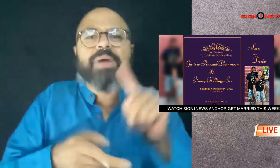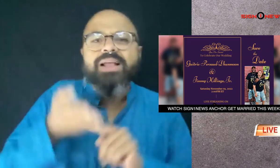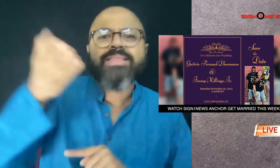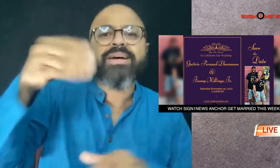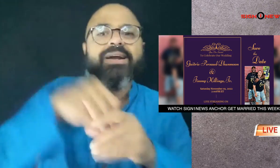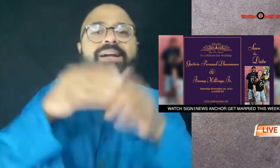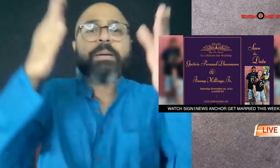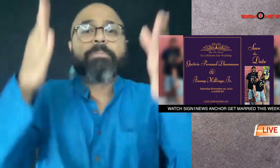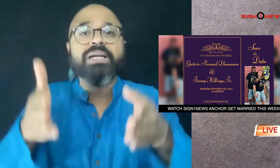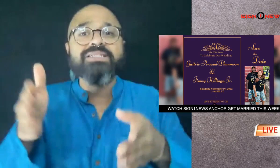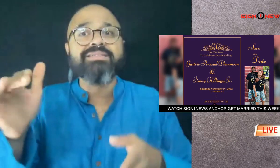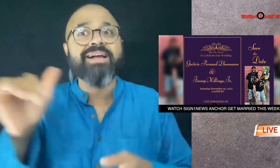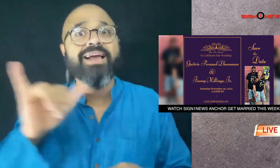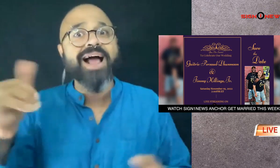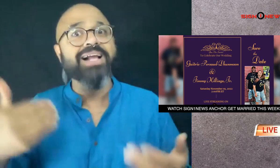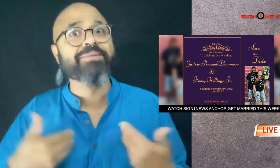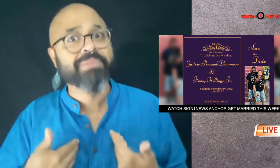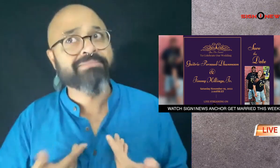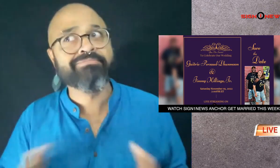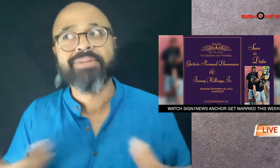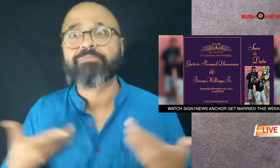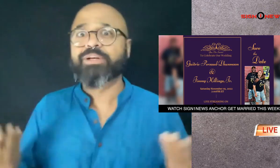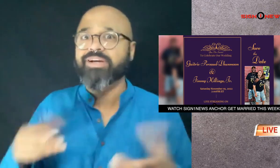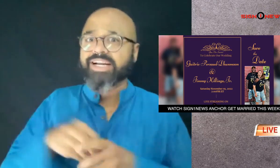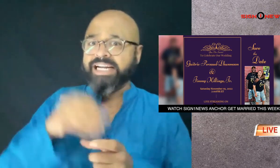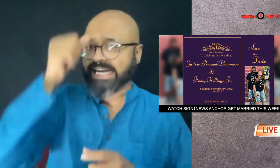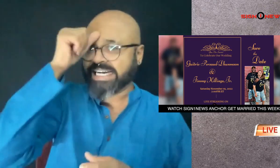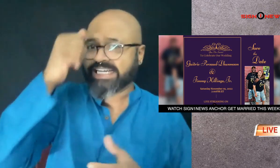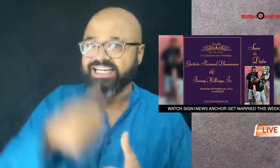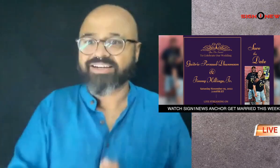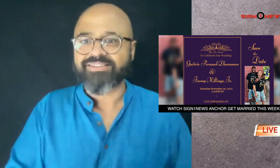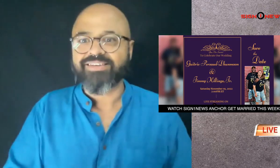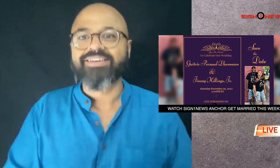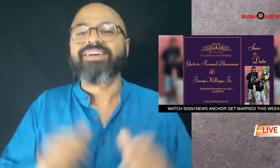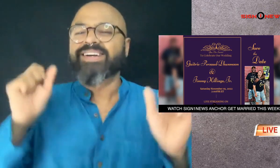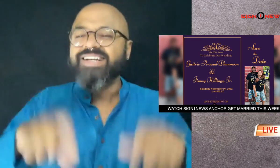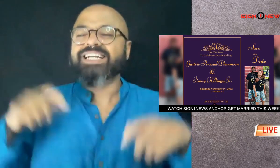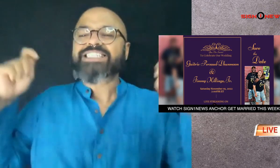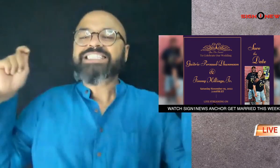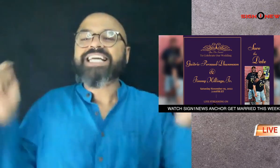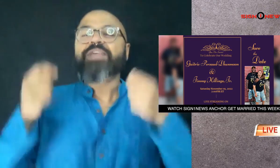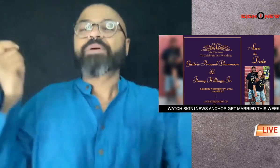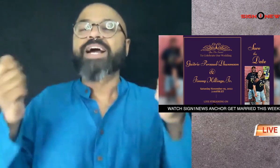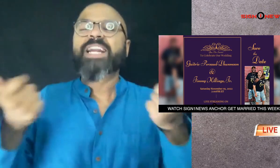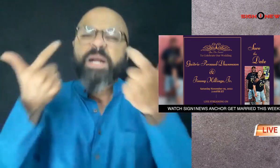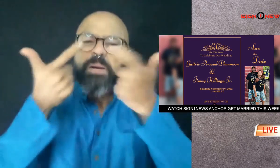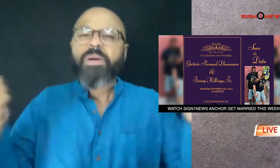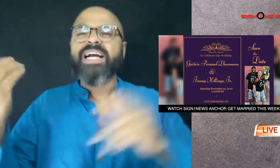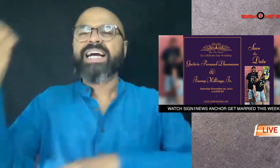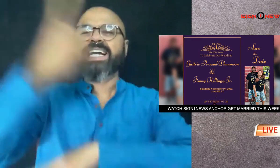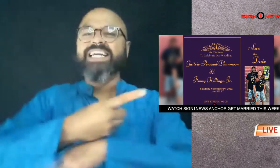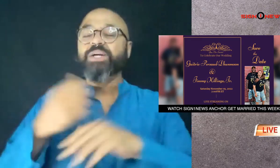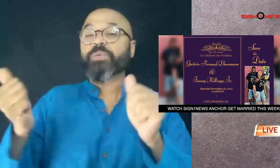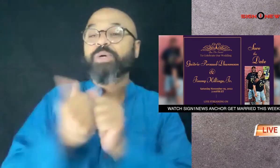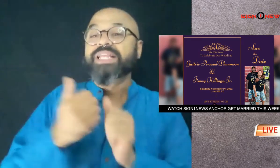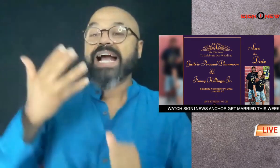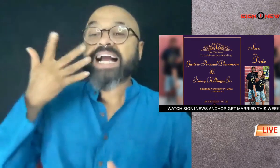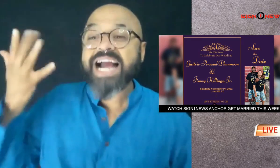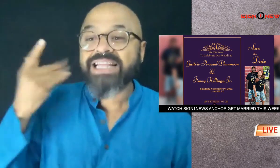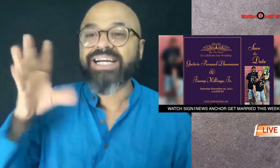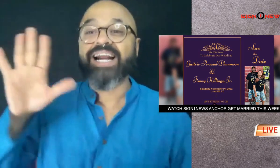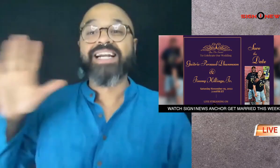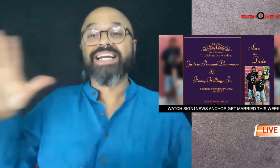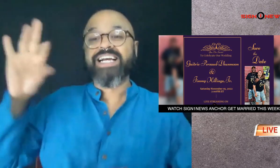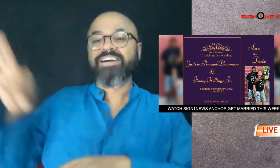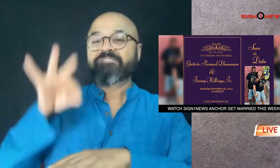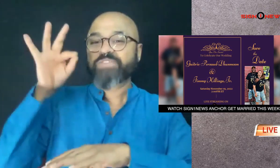me I'm here in India can still celebrate the big day with Gaitree and her fianc the ceremony